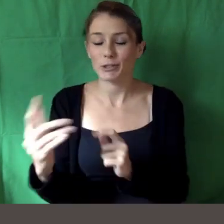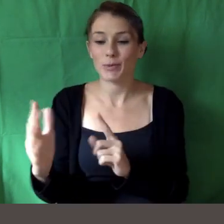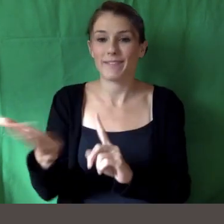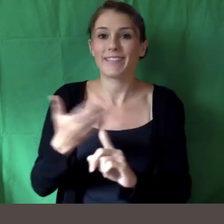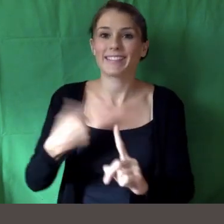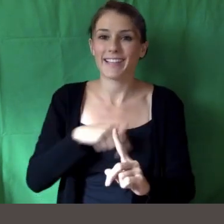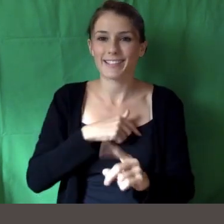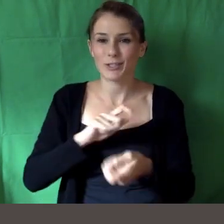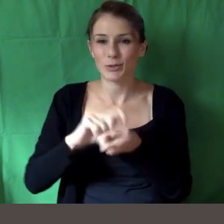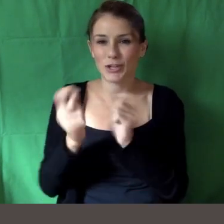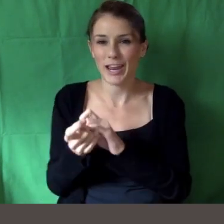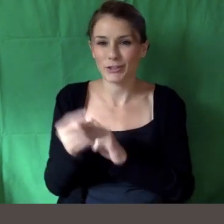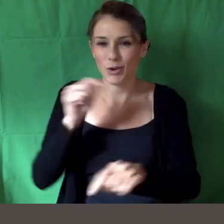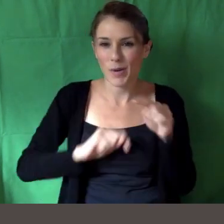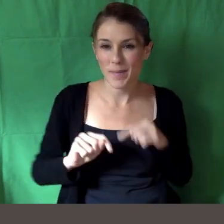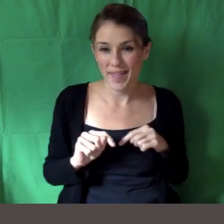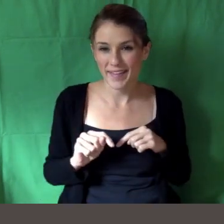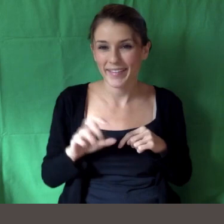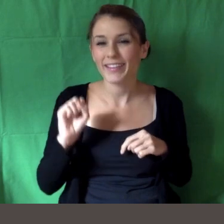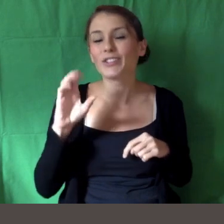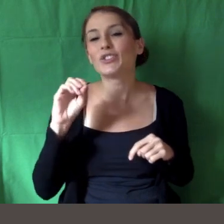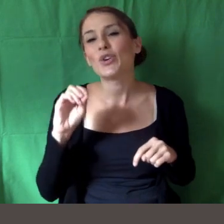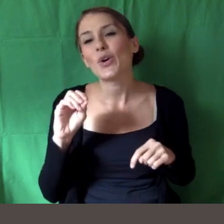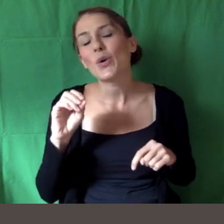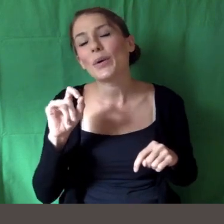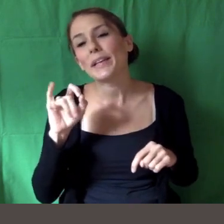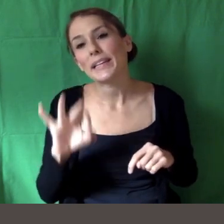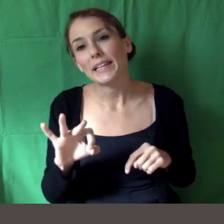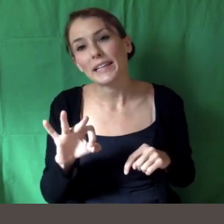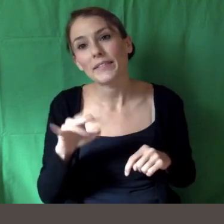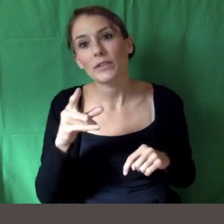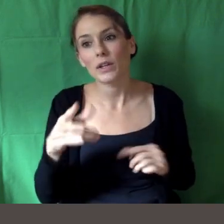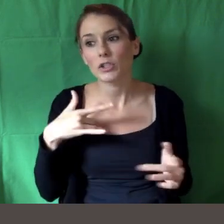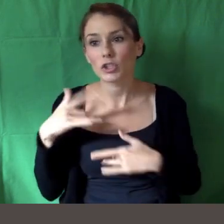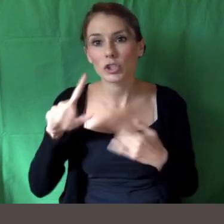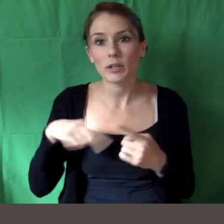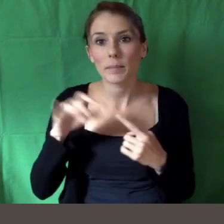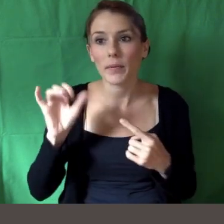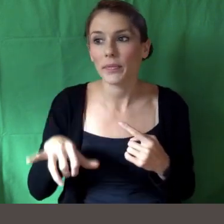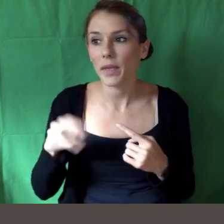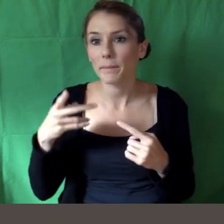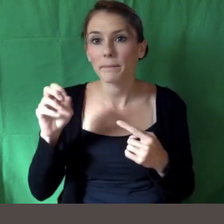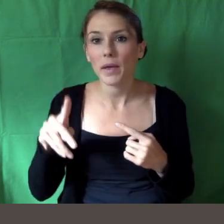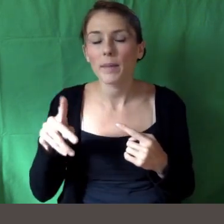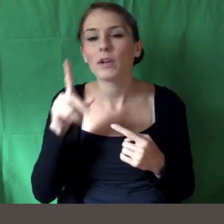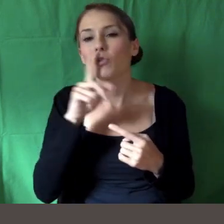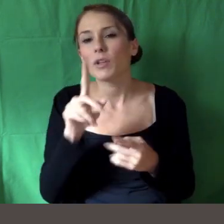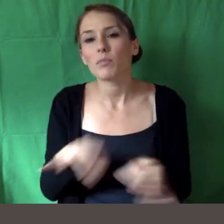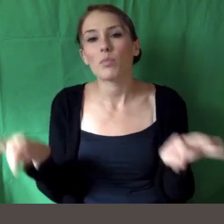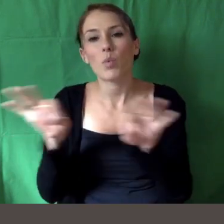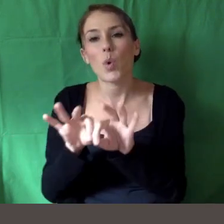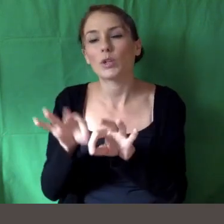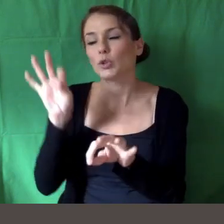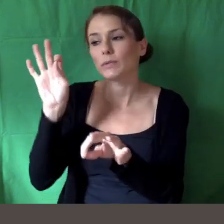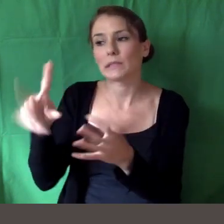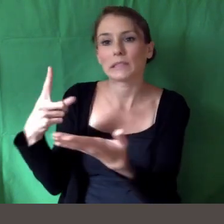So if you really have some concern about a feature, a PEP, bring it up before the discussion period.